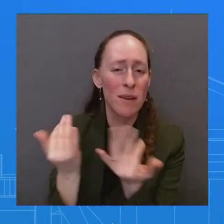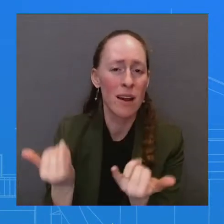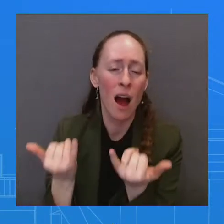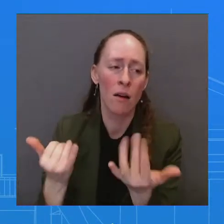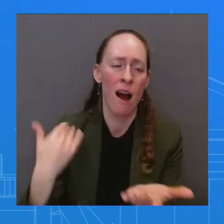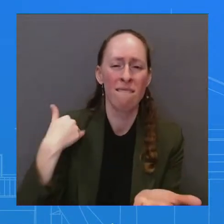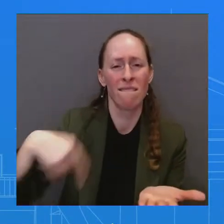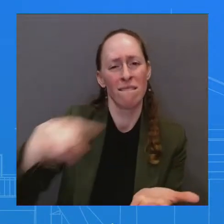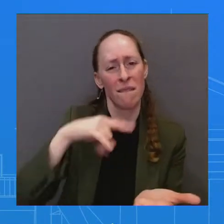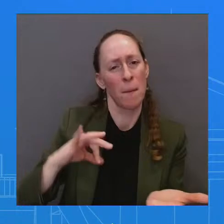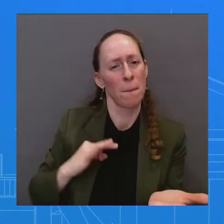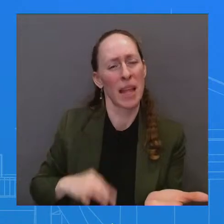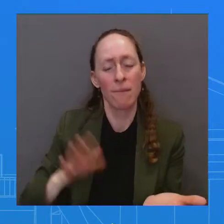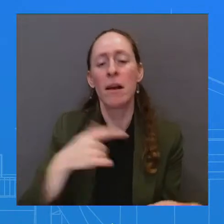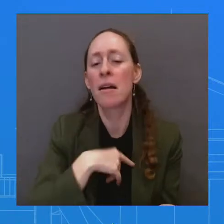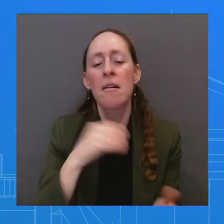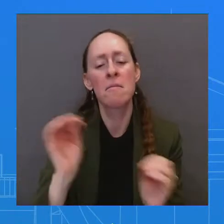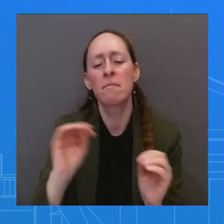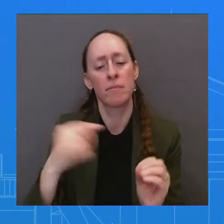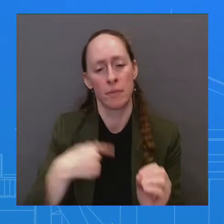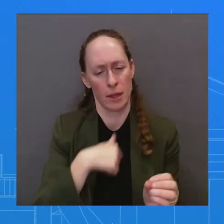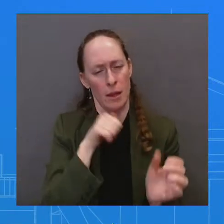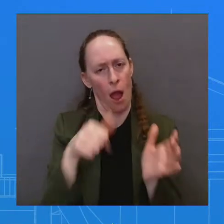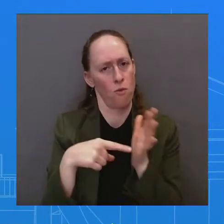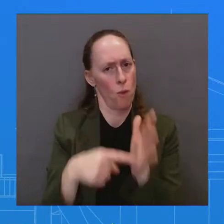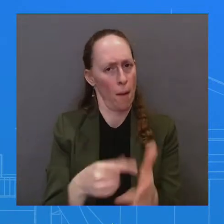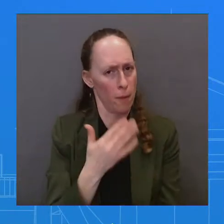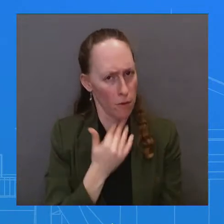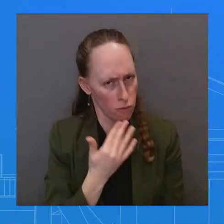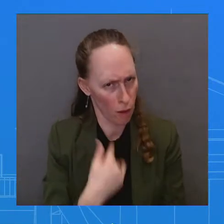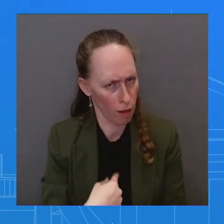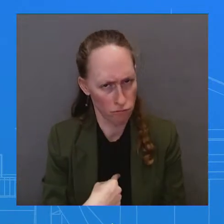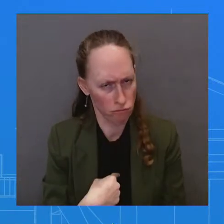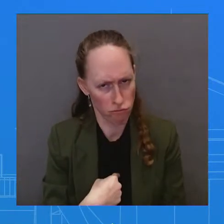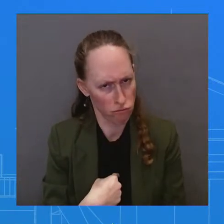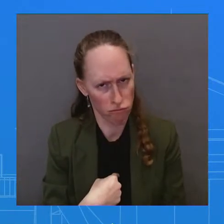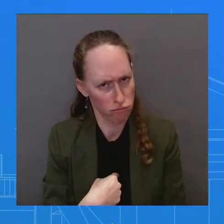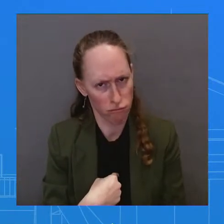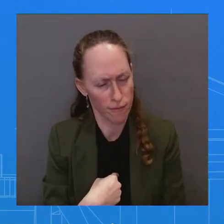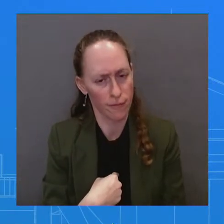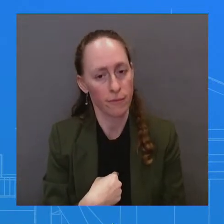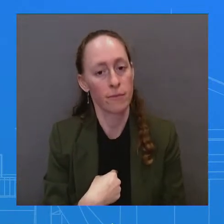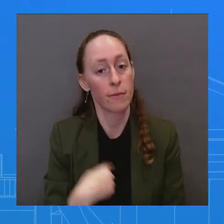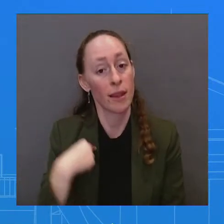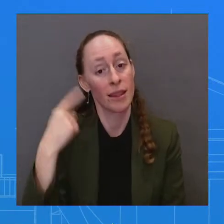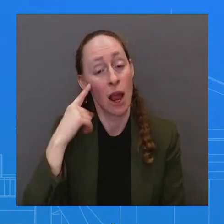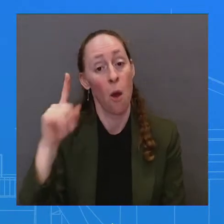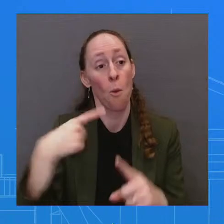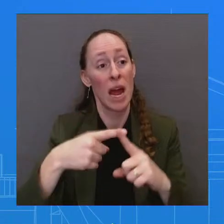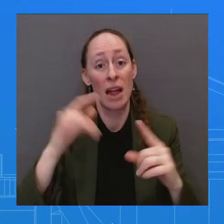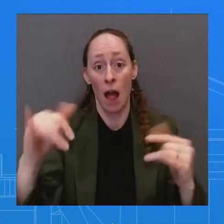when these pauses are over, then they have made it very clear that they're going to continue to target Hamas leadership. The Press: John, how many Americans